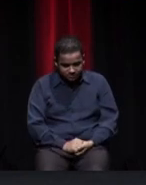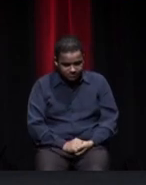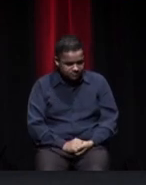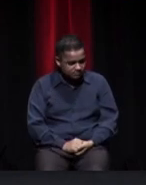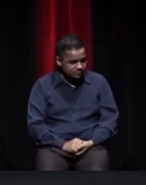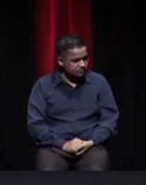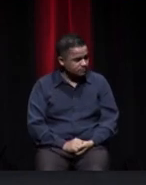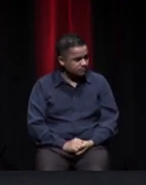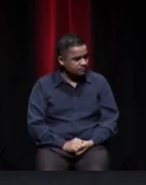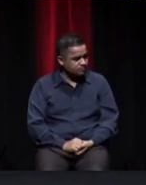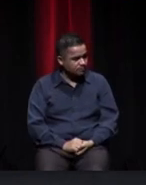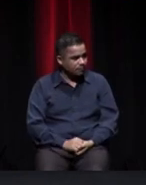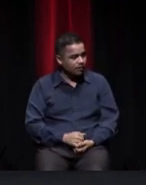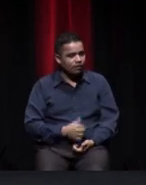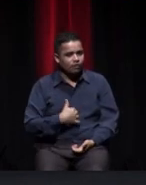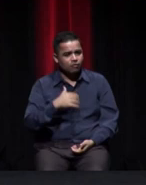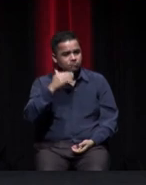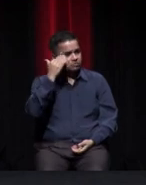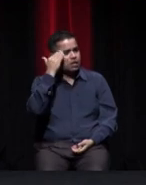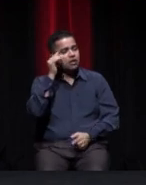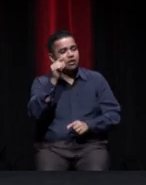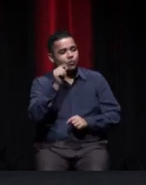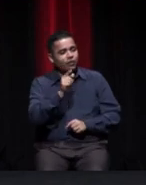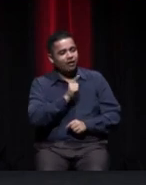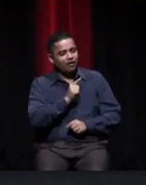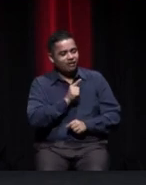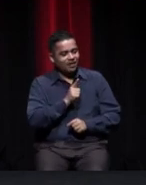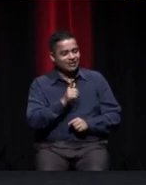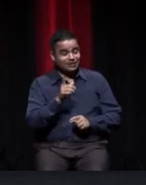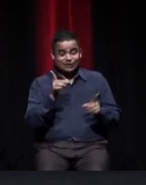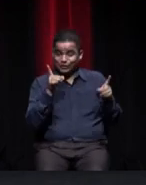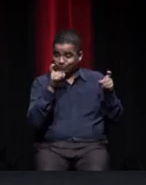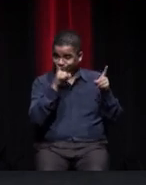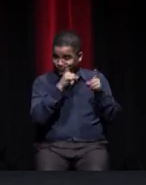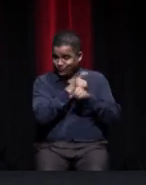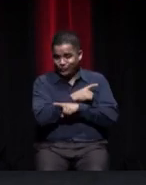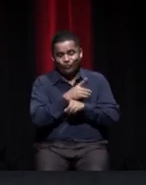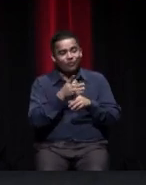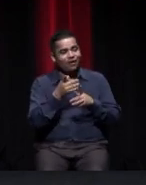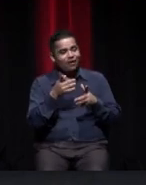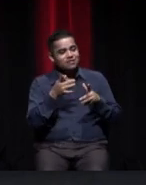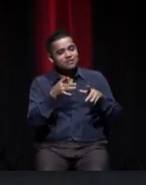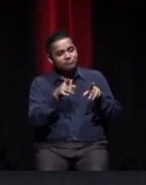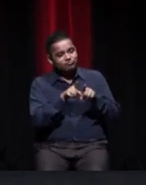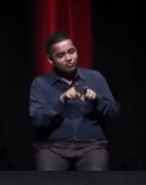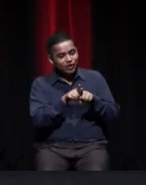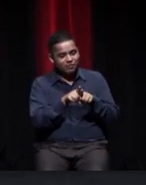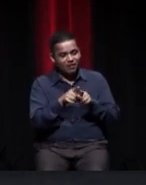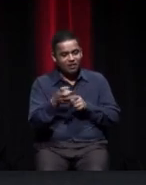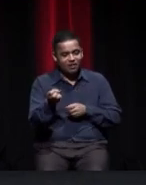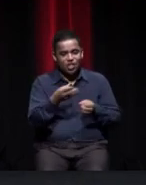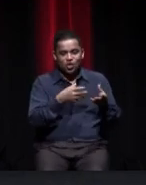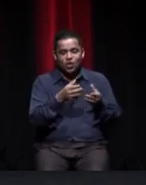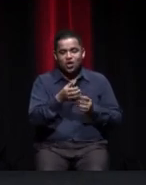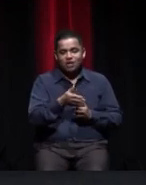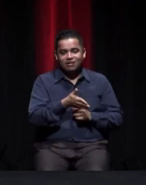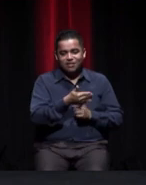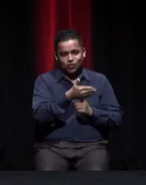I tend to resist a little to the idea that the new technologies have changed everything completely.